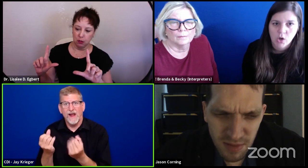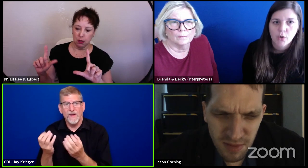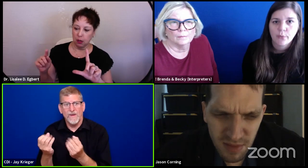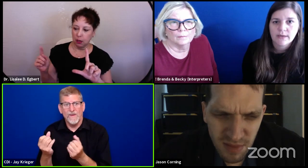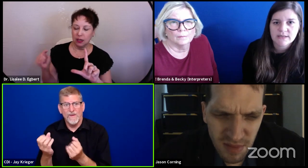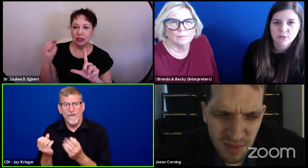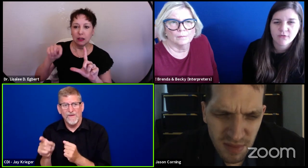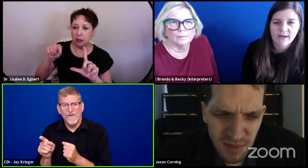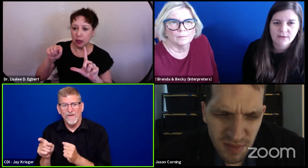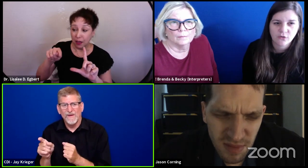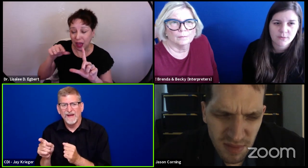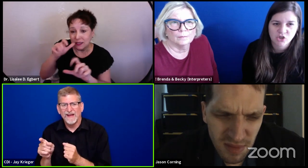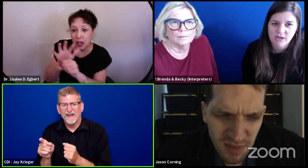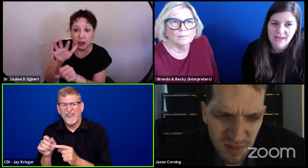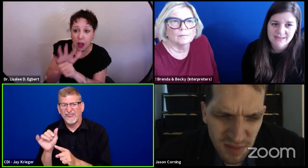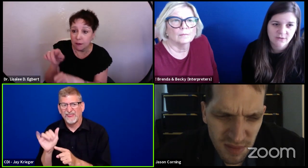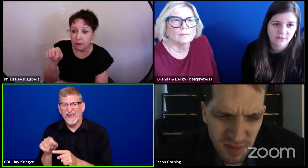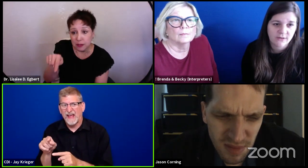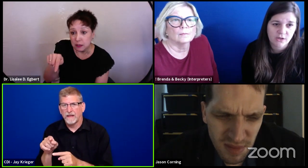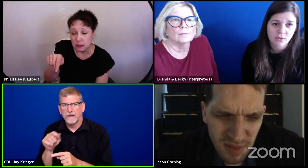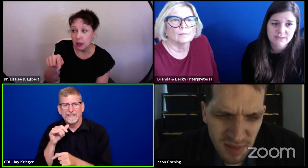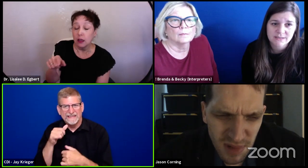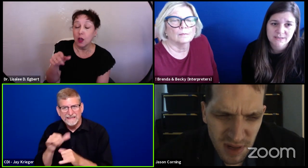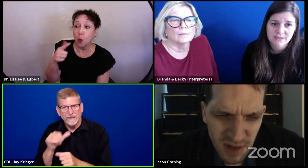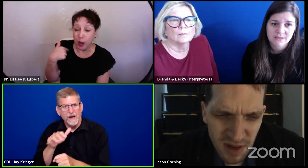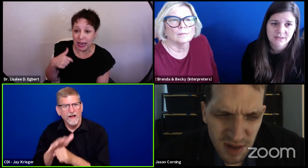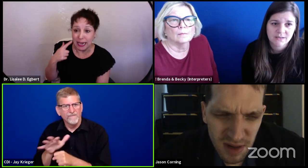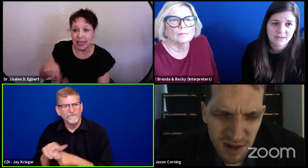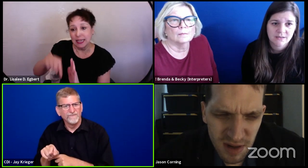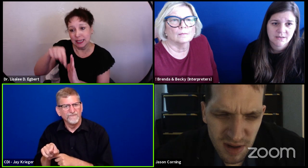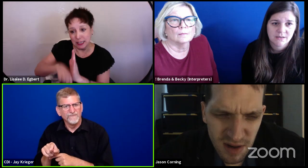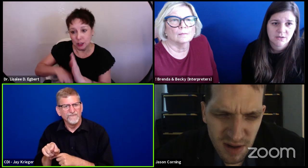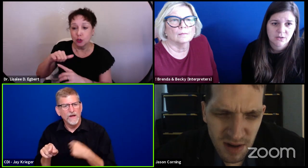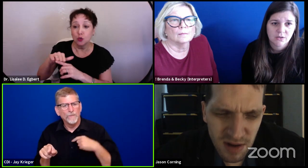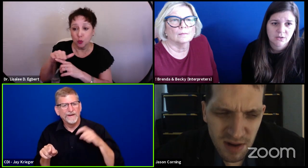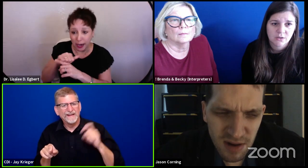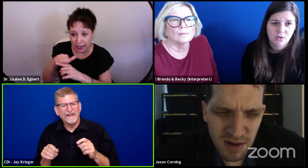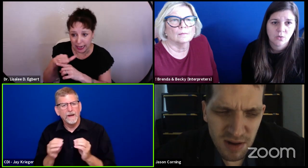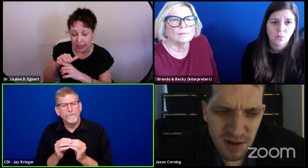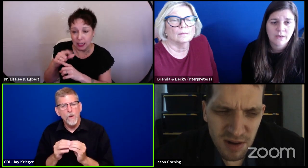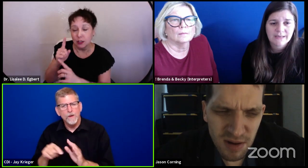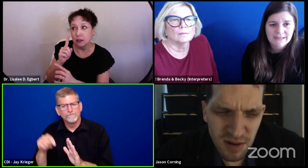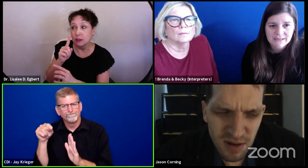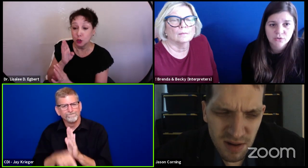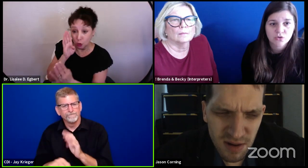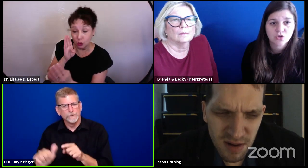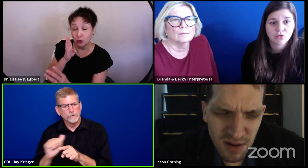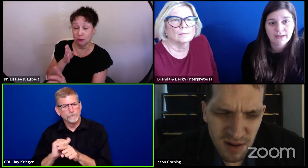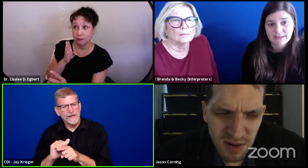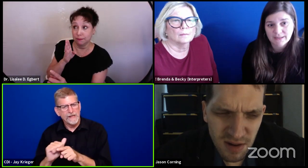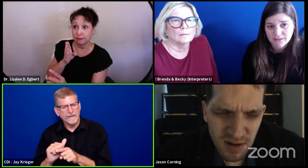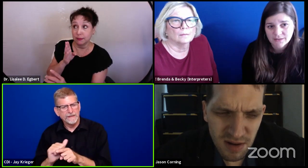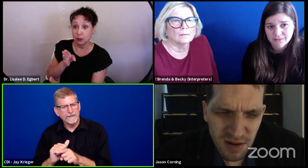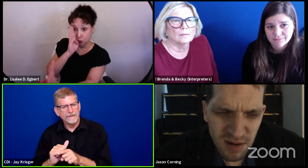We need to provide ASL videos. We need training.